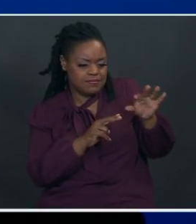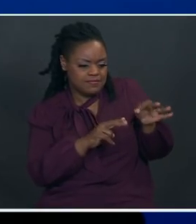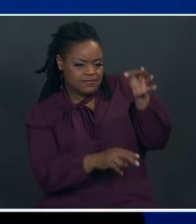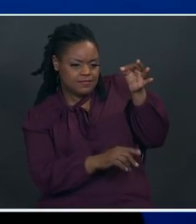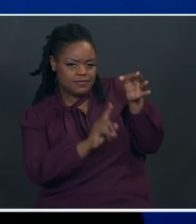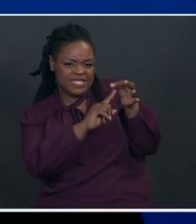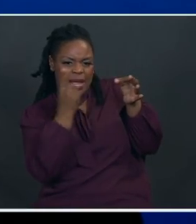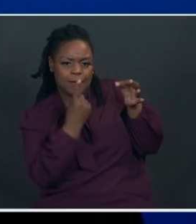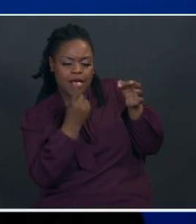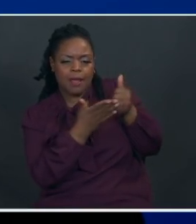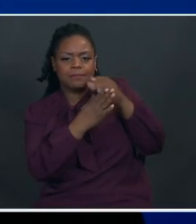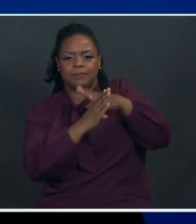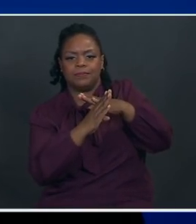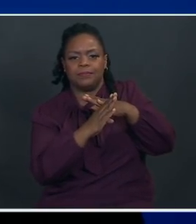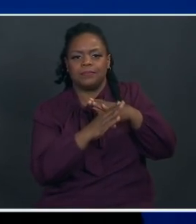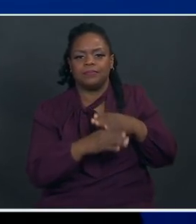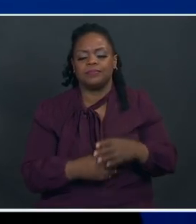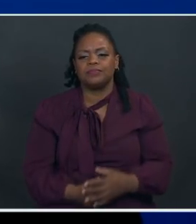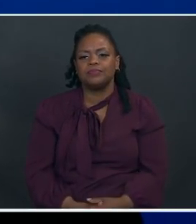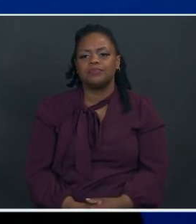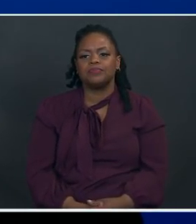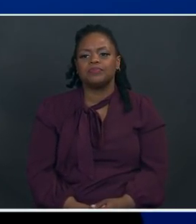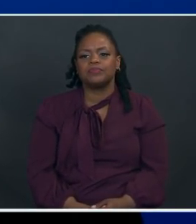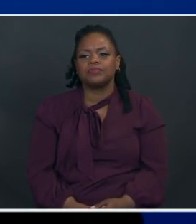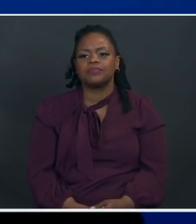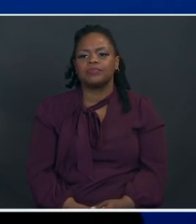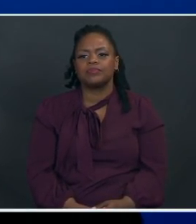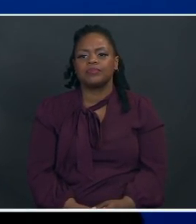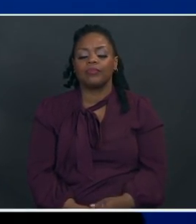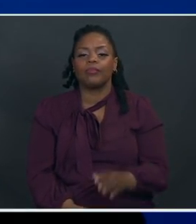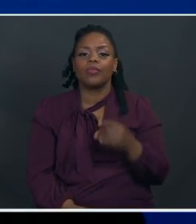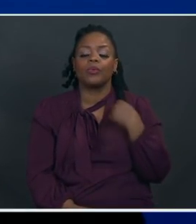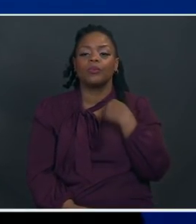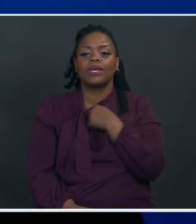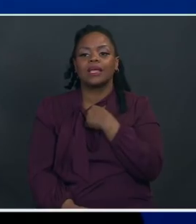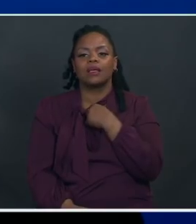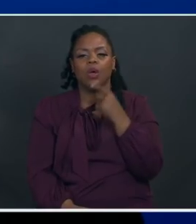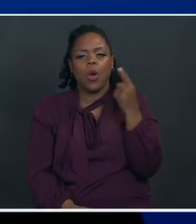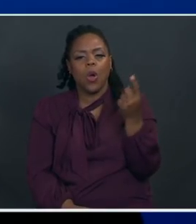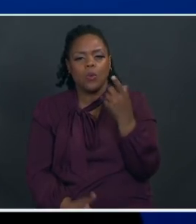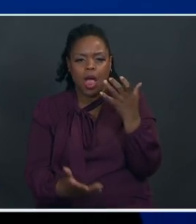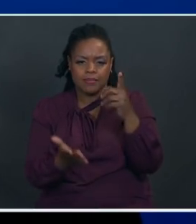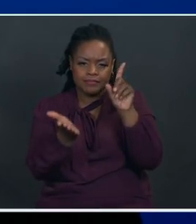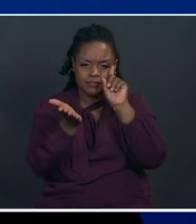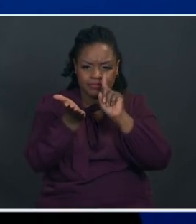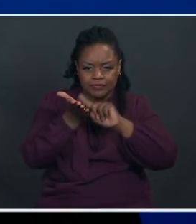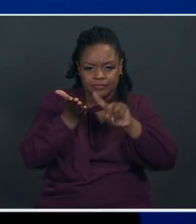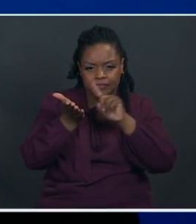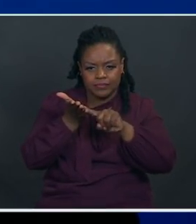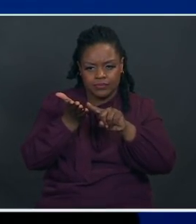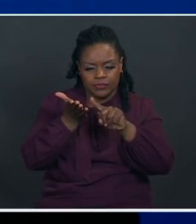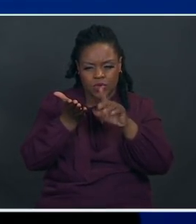And for that reason, we will always want to be a step or two ahead of what might be a problem in the future.